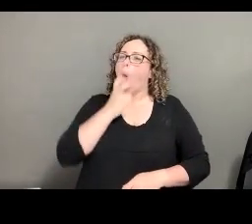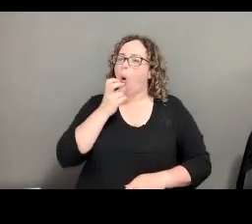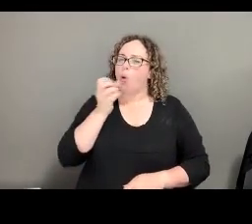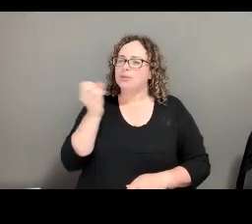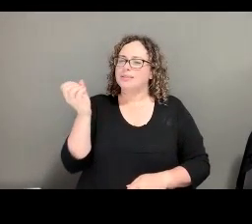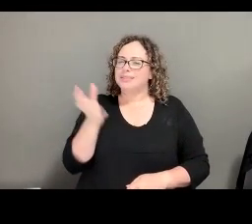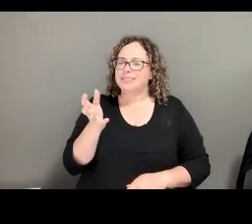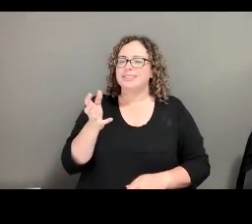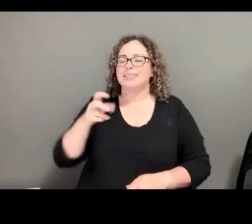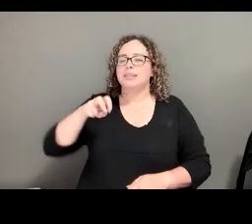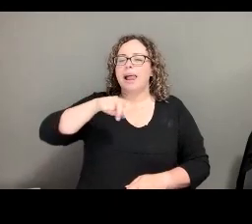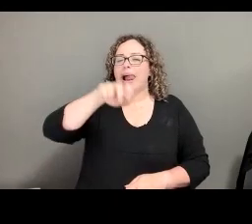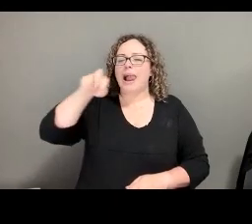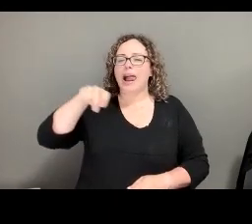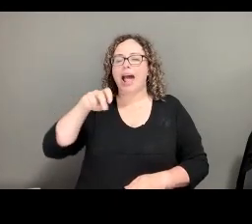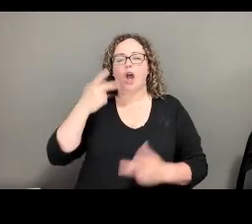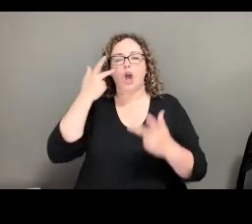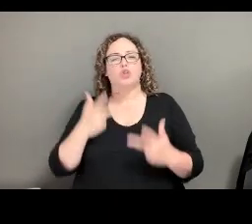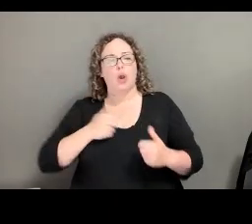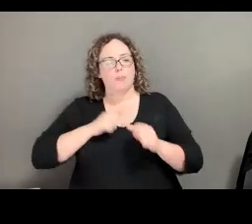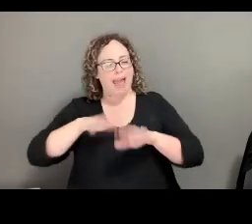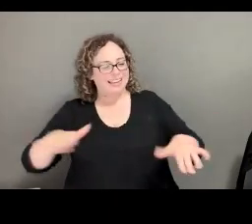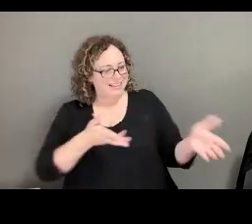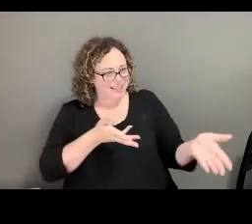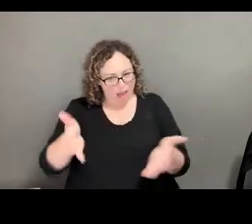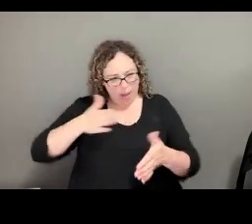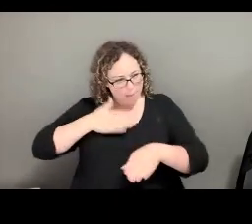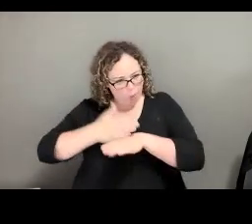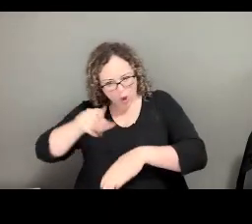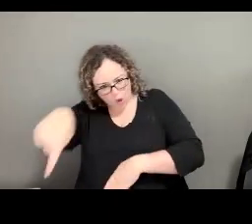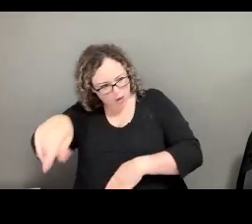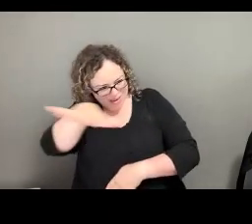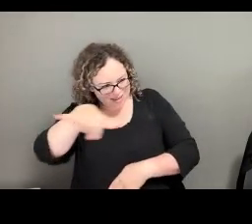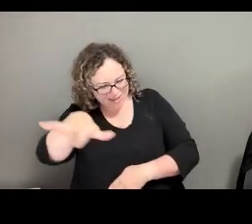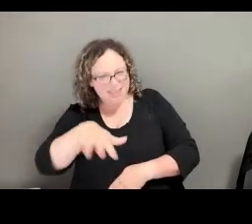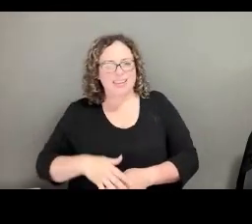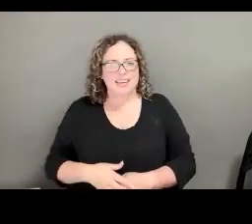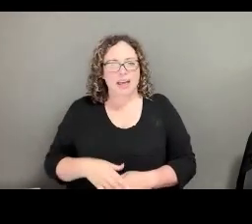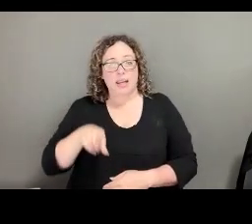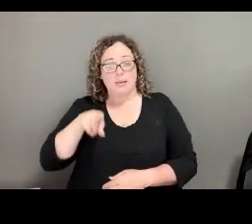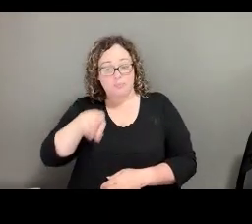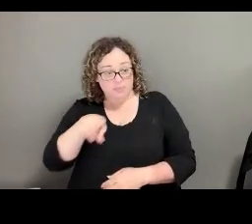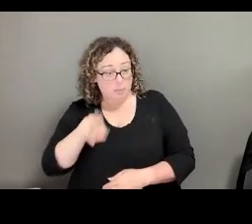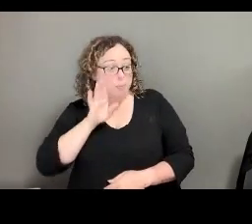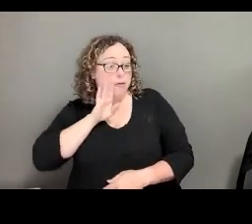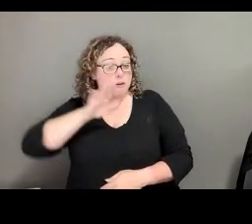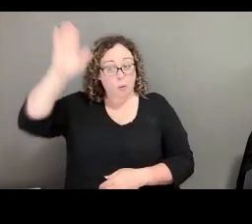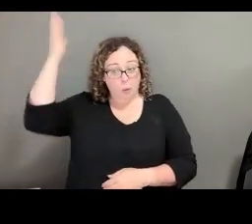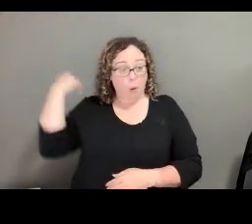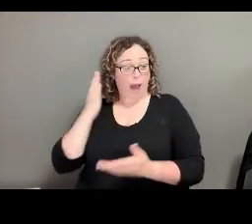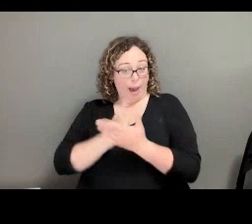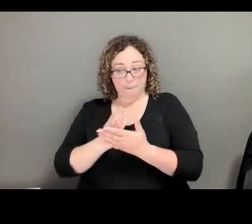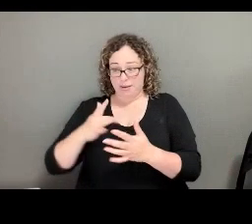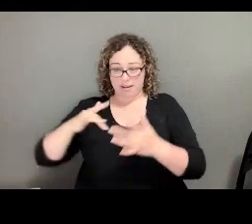doing that for my kids to show them what I used to do. Except for there was no money then, and it was millions of dollars back when I was actually working in that role.